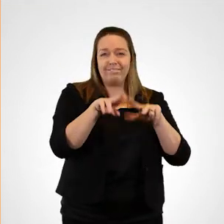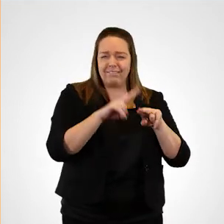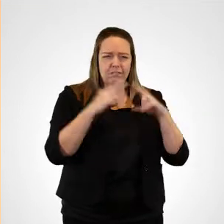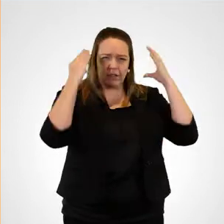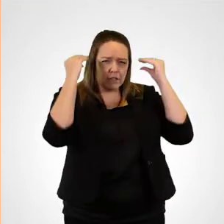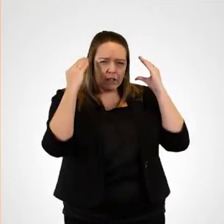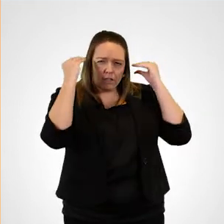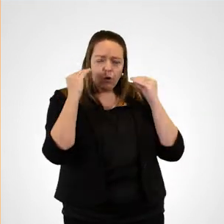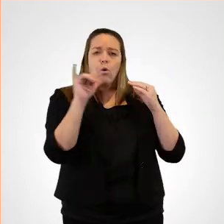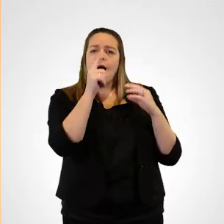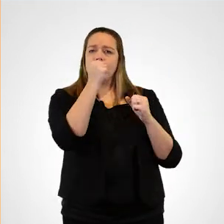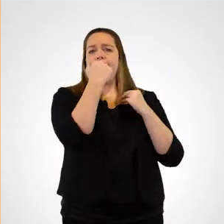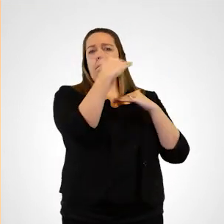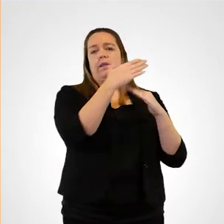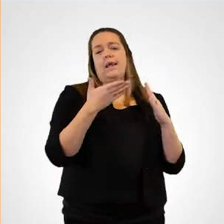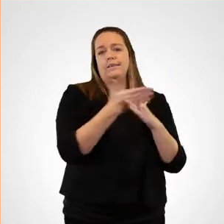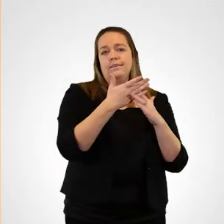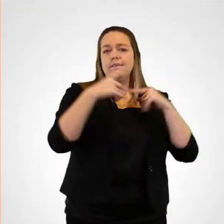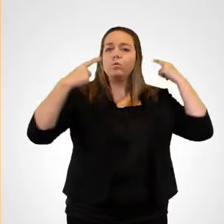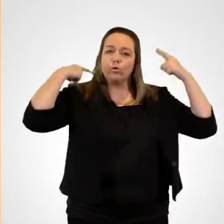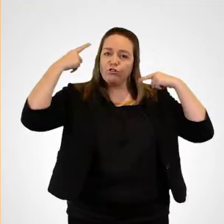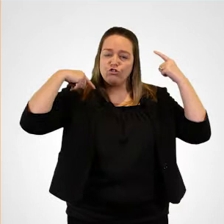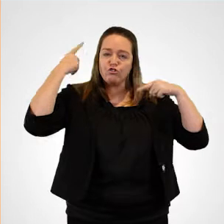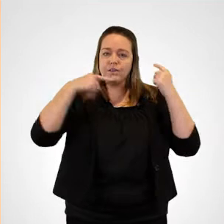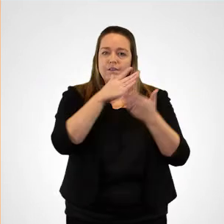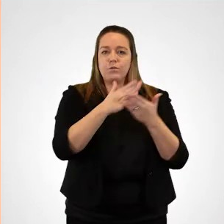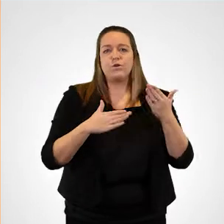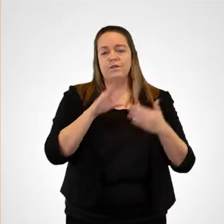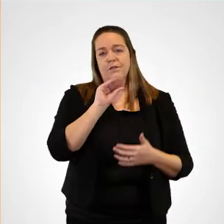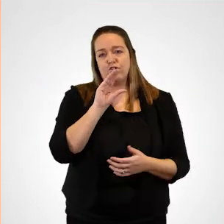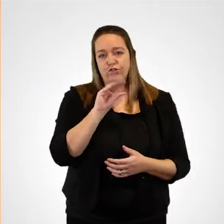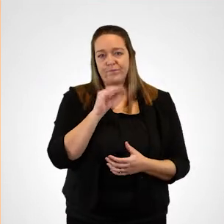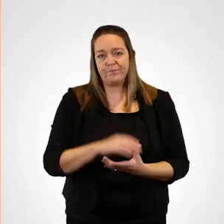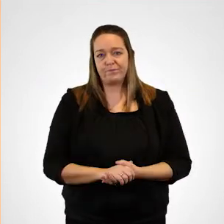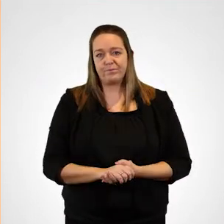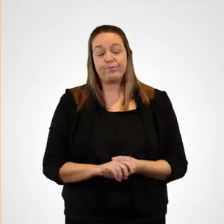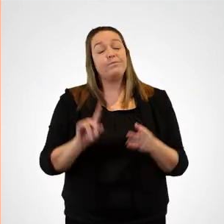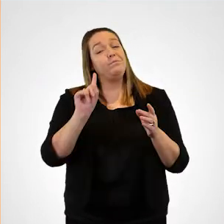and if you've got limited access to the auditory component of speech. But of course there's a difference